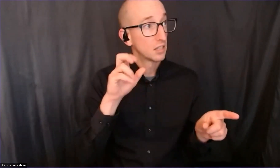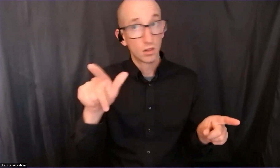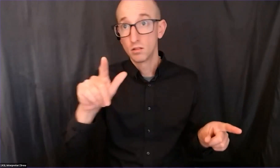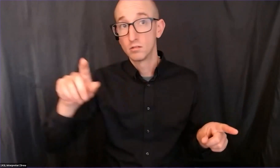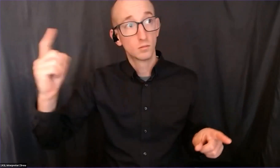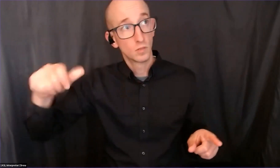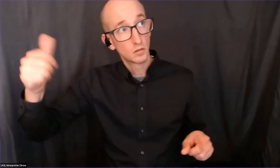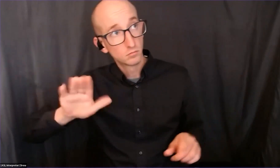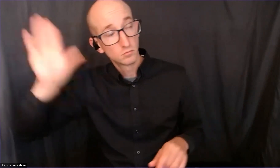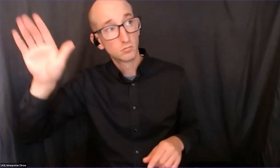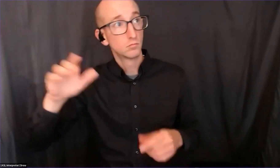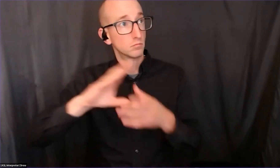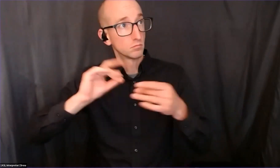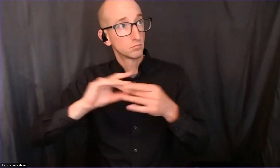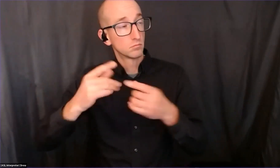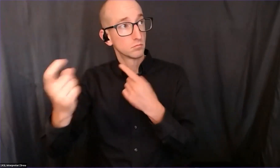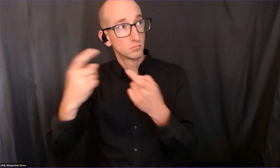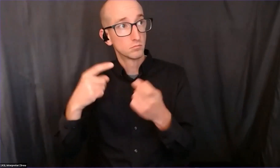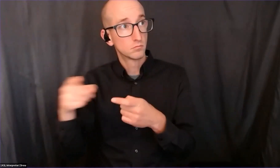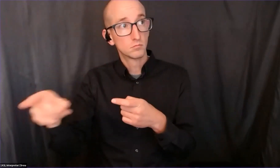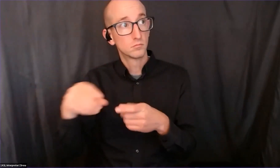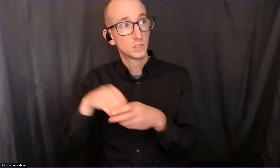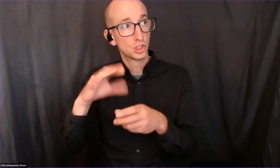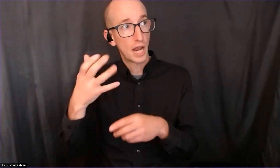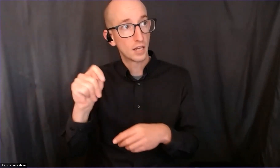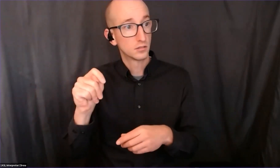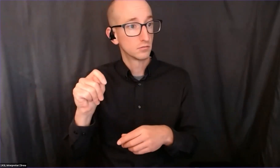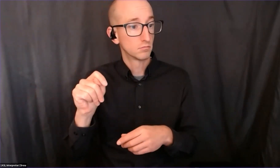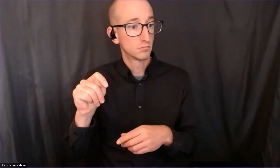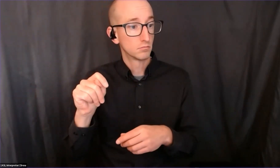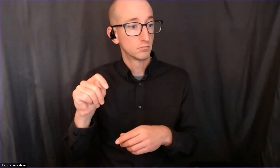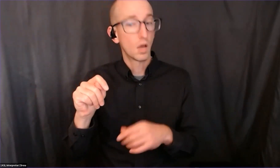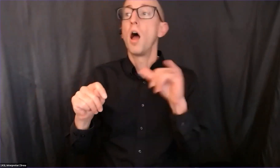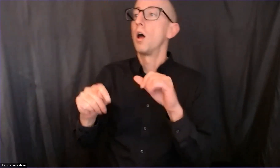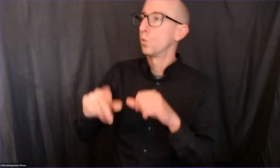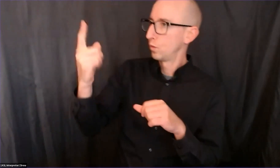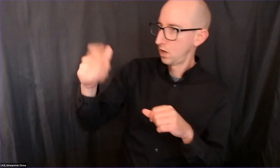They include drayage trucks, locomotives, cargo-handling equipment, the vessels that operate